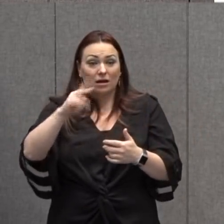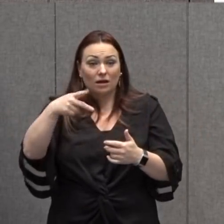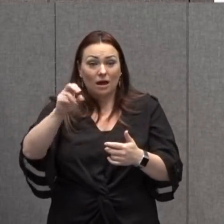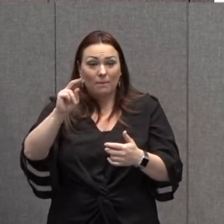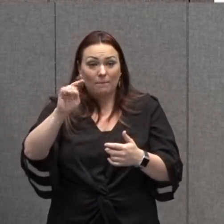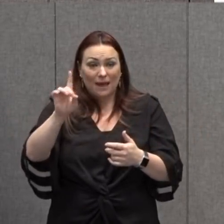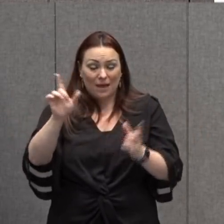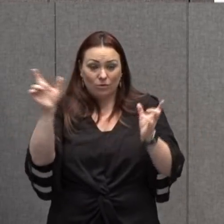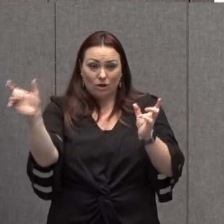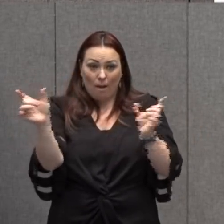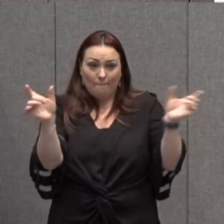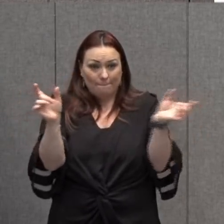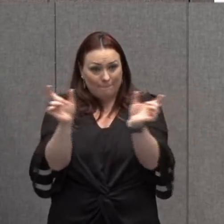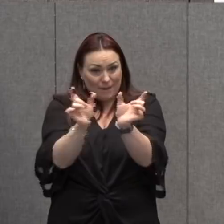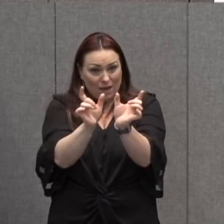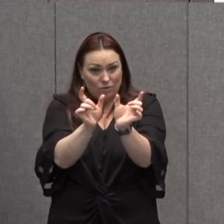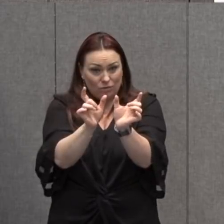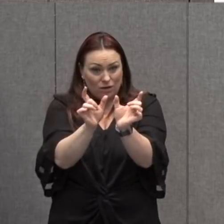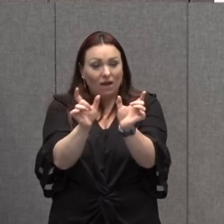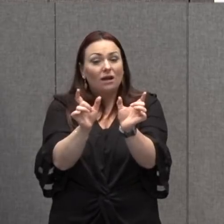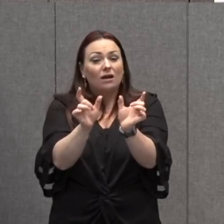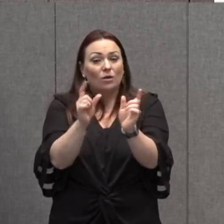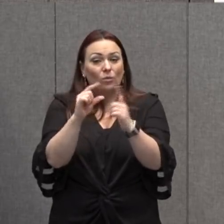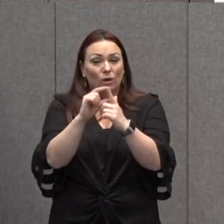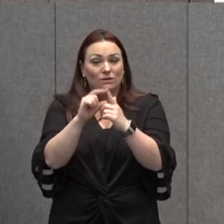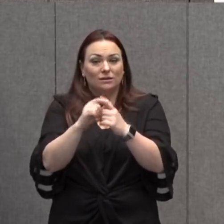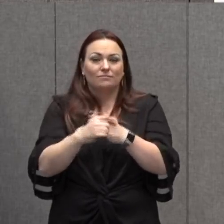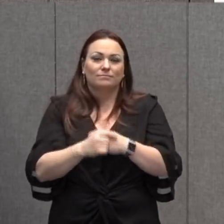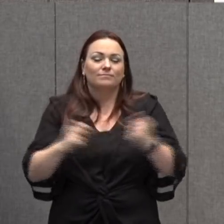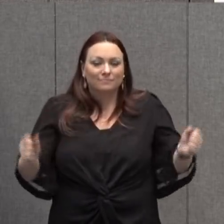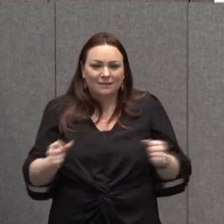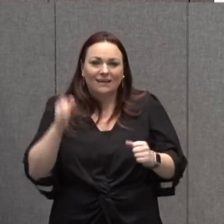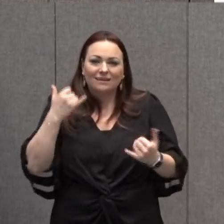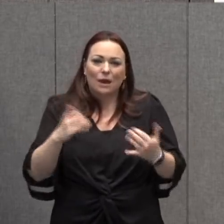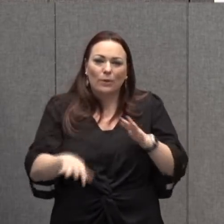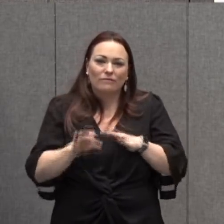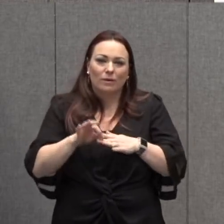And so make sure, look, oh now I find a match, popcorn.